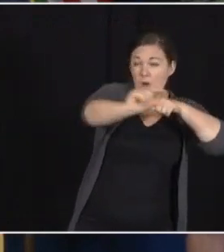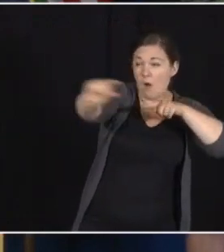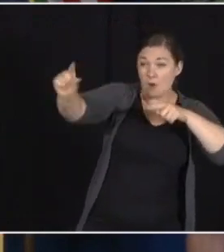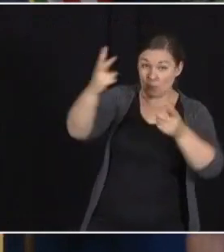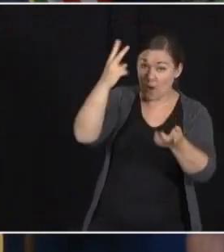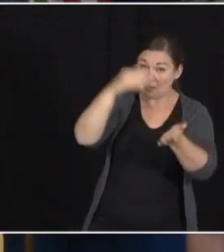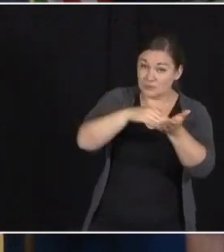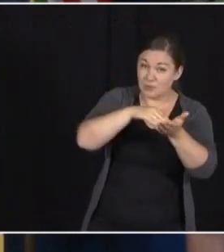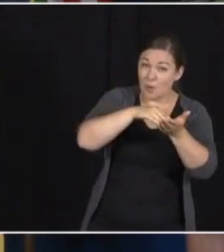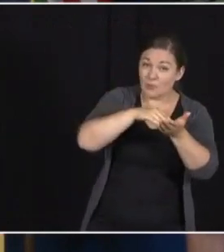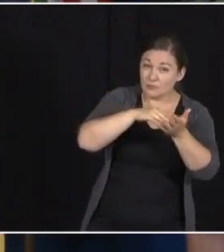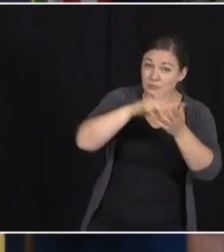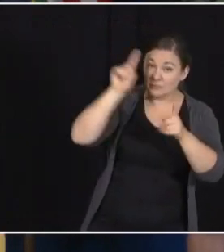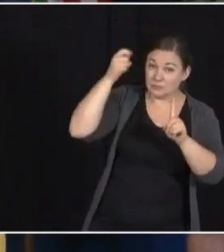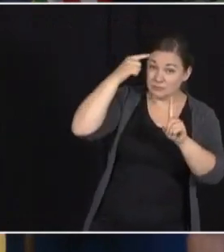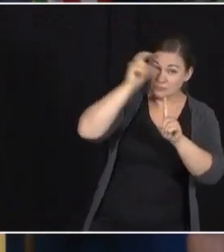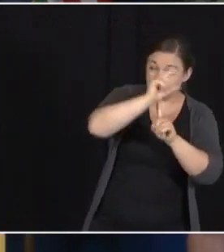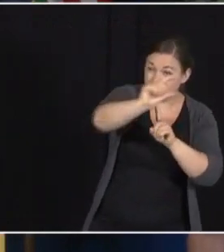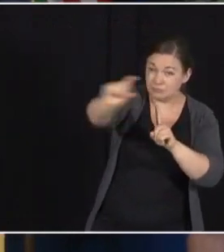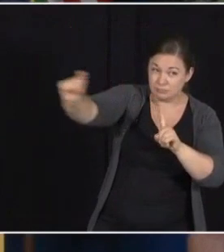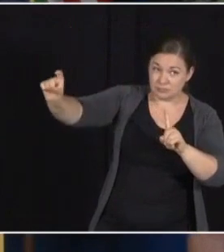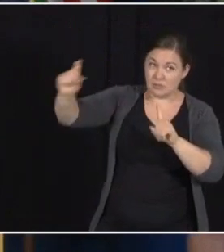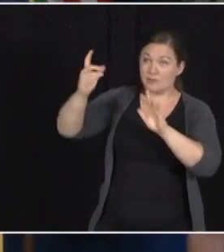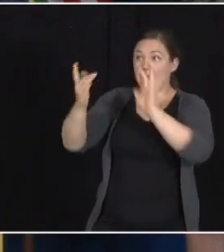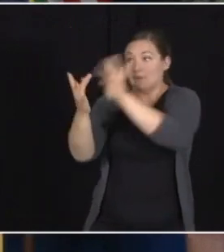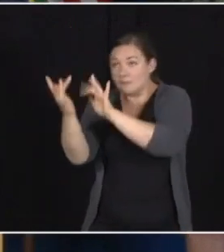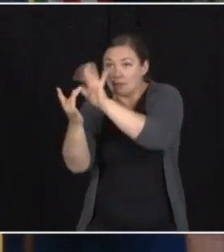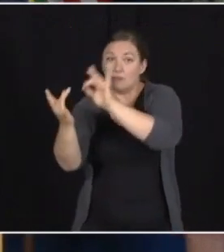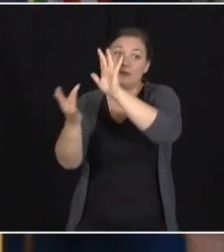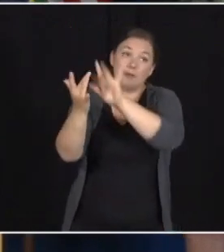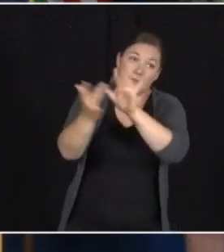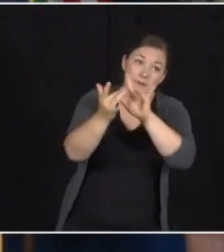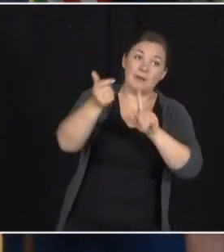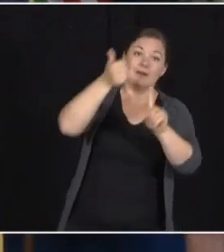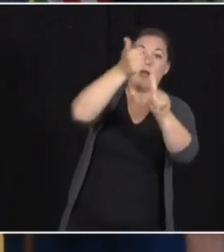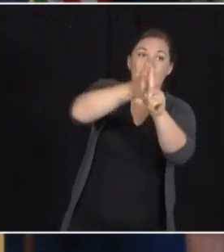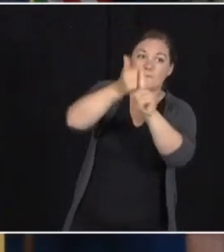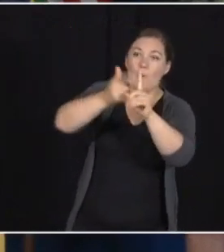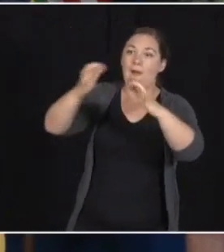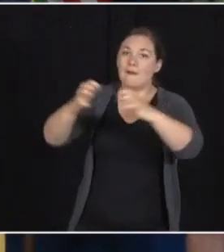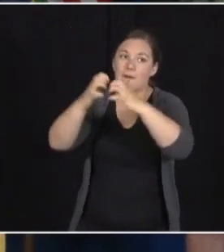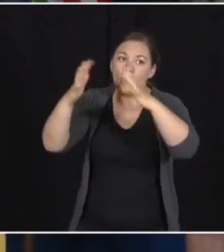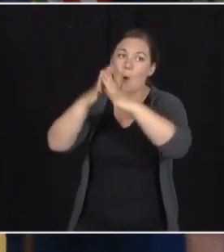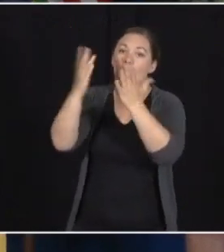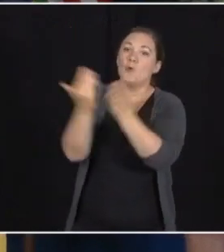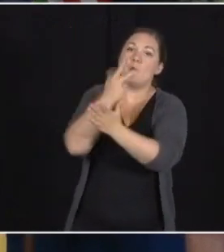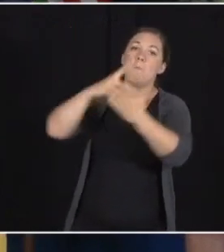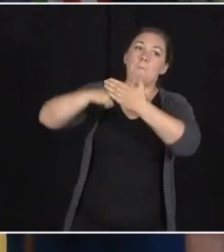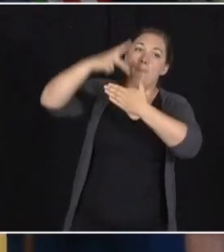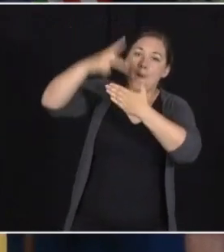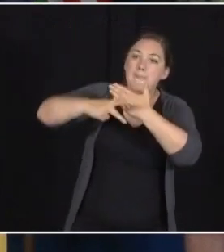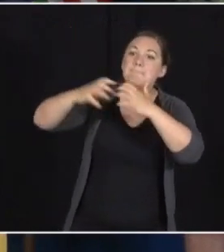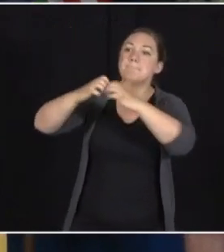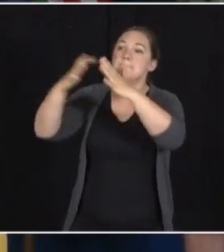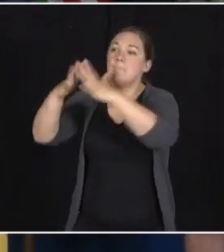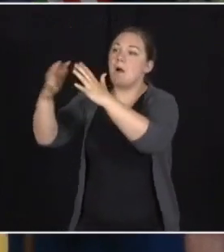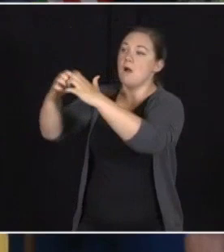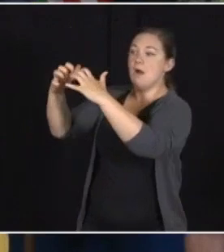They had to deal with over 2000 employers. Those 2000 employers had to be contacted, set up the program. Out of the 375,000 credible workers.